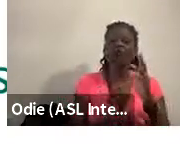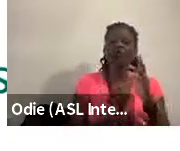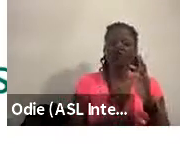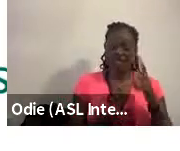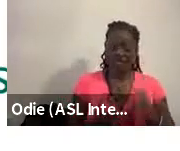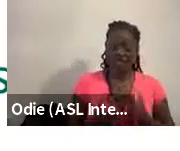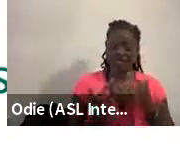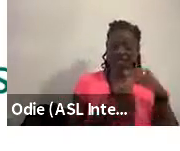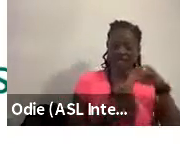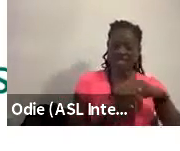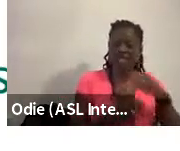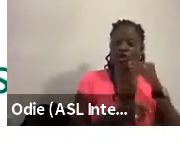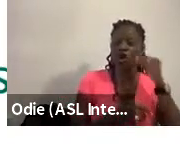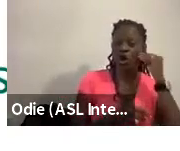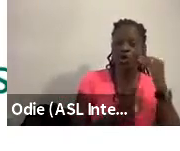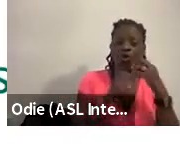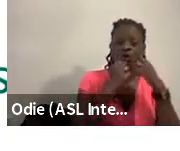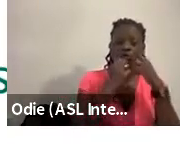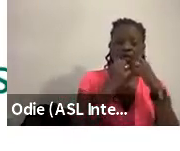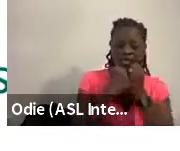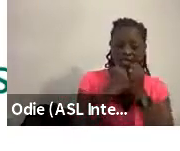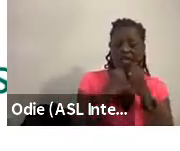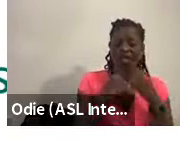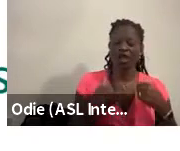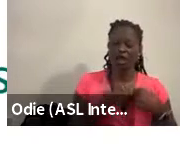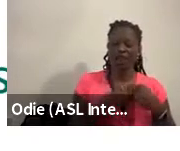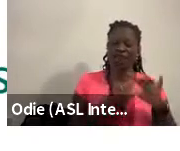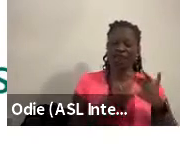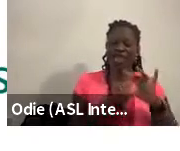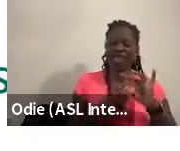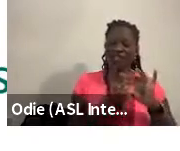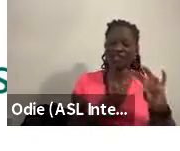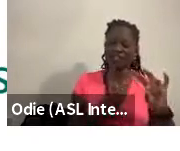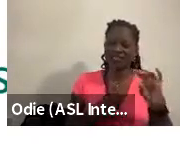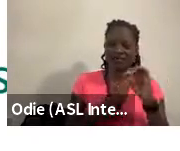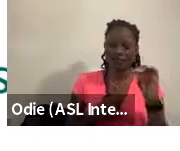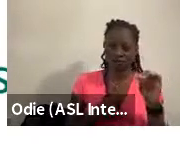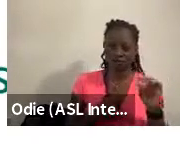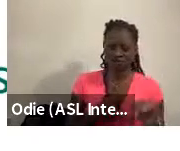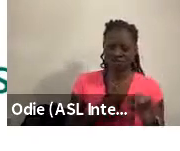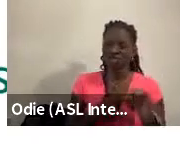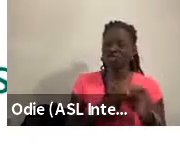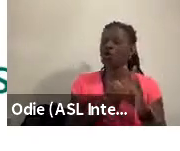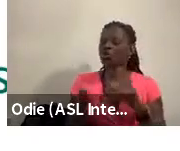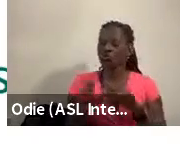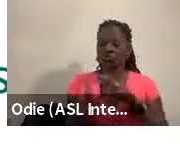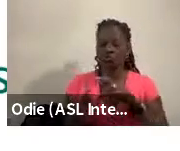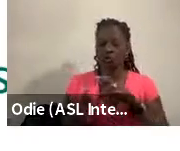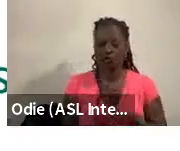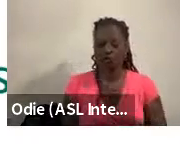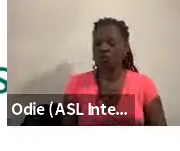Eighty seven percent of participants so far reported having been vaccinated and four percent are planning to get vaccinated.